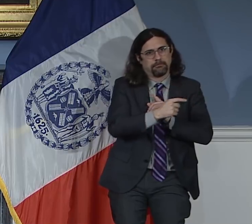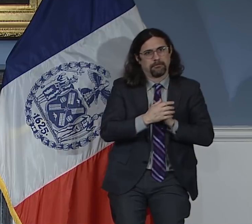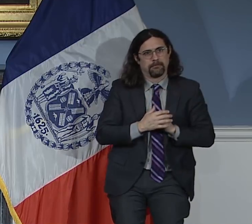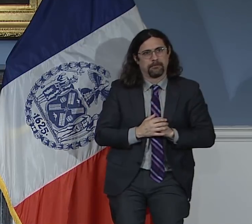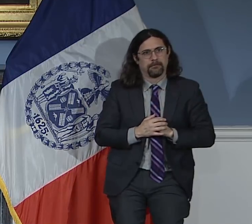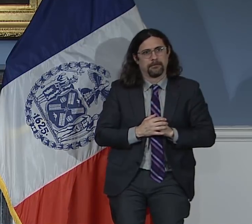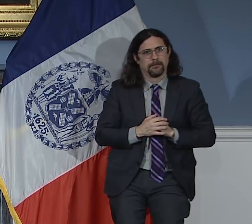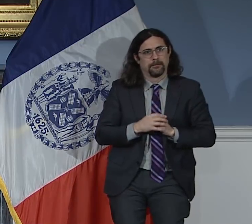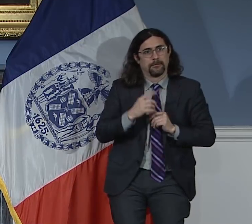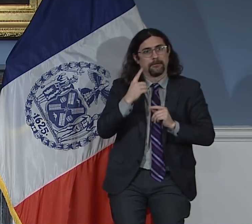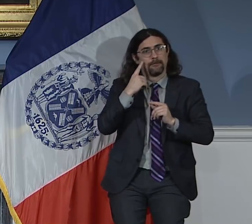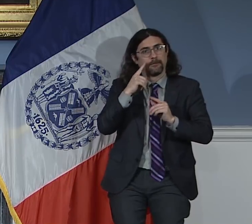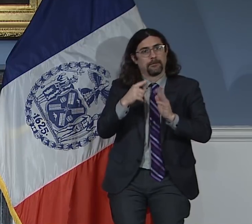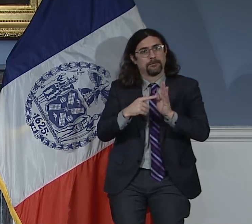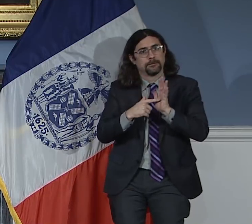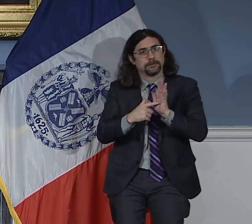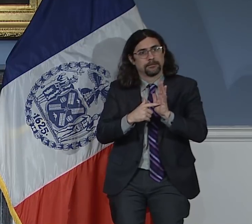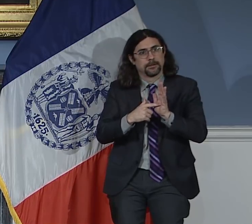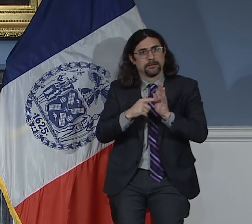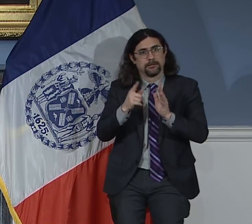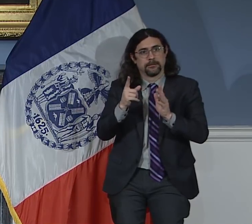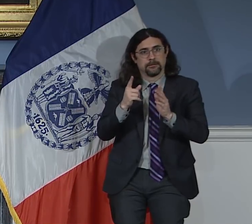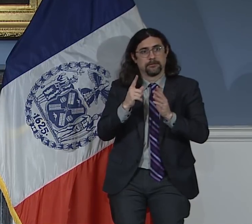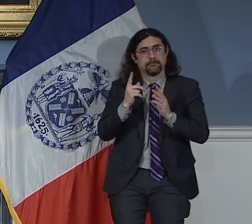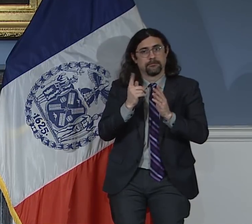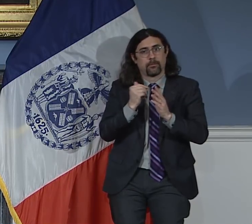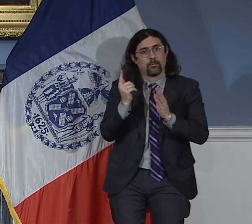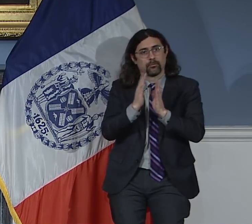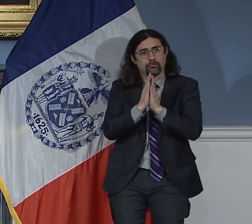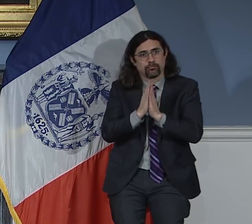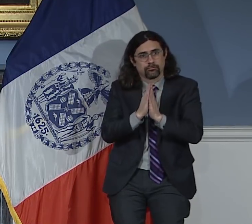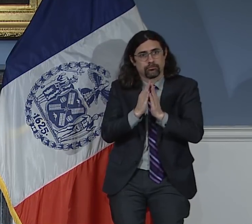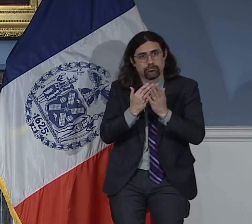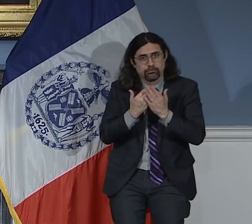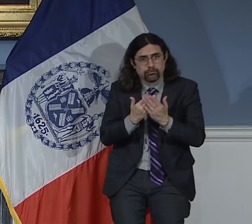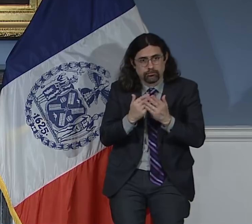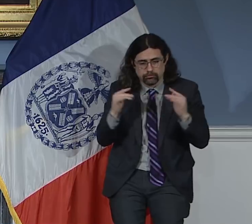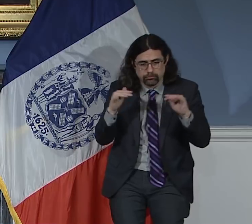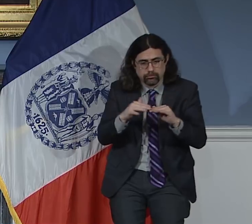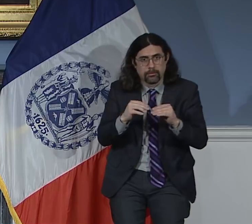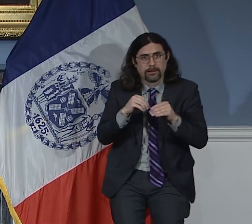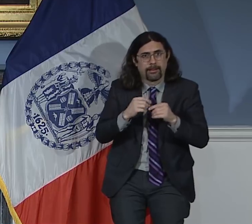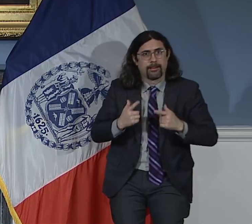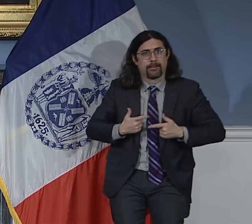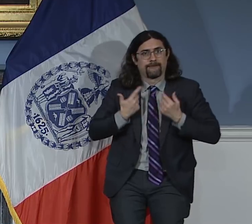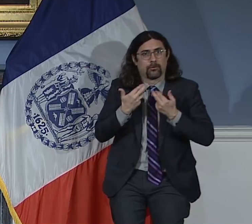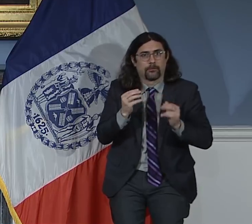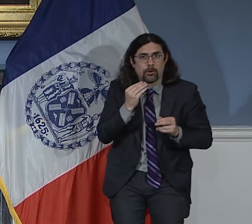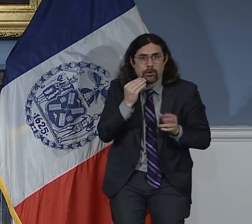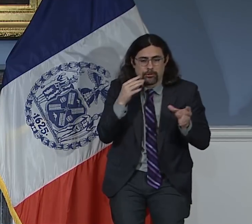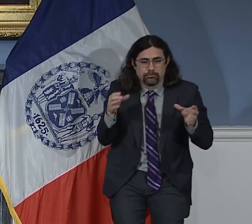IMMEDIATELY VIOLATES THAT IDEA AND MAS KE EVERYONE VULNERABLE. I THINK SOMETHING